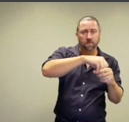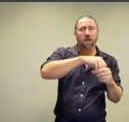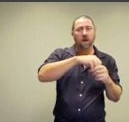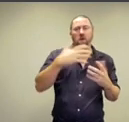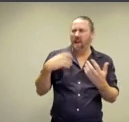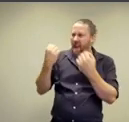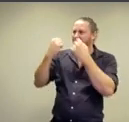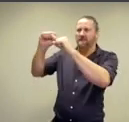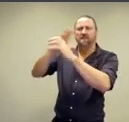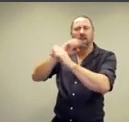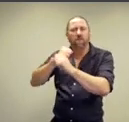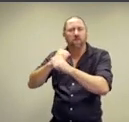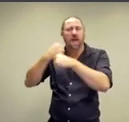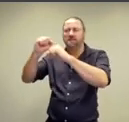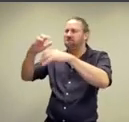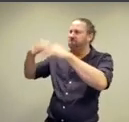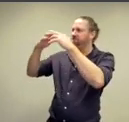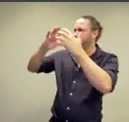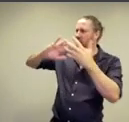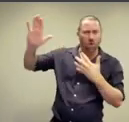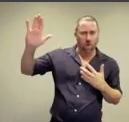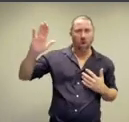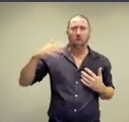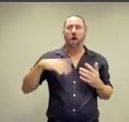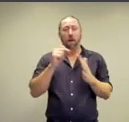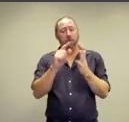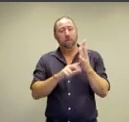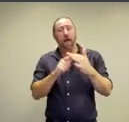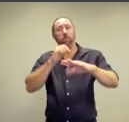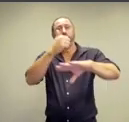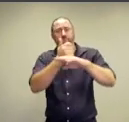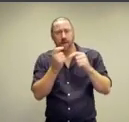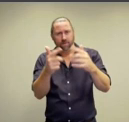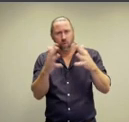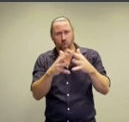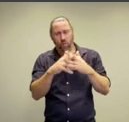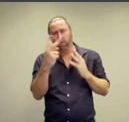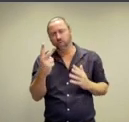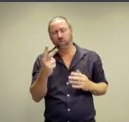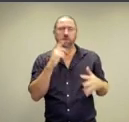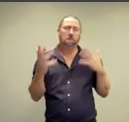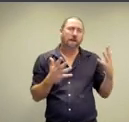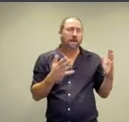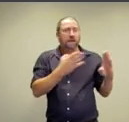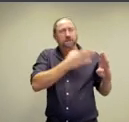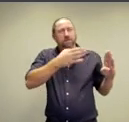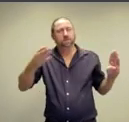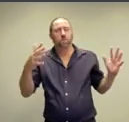their anti-establishment point of view was partly reason to the timing of punk. Post-WWII,